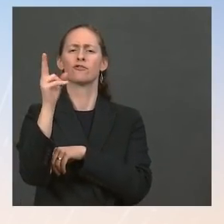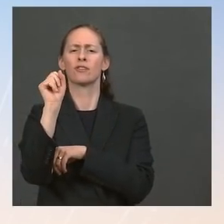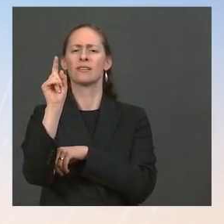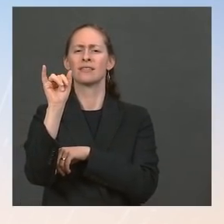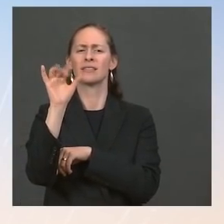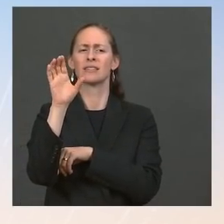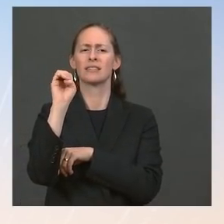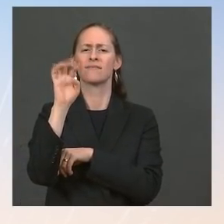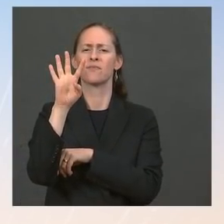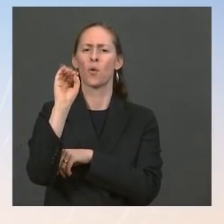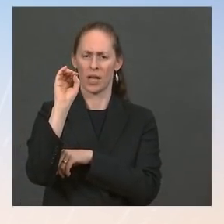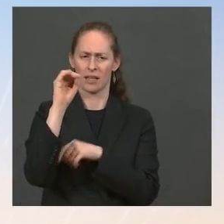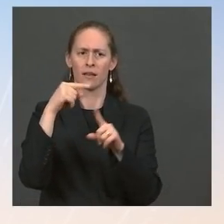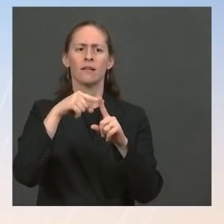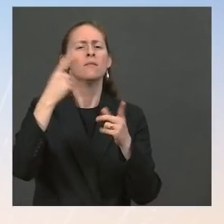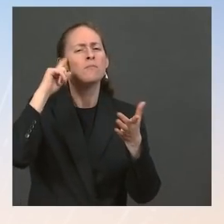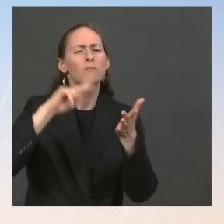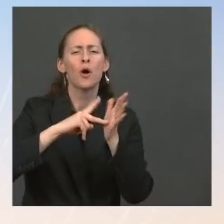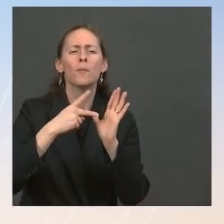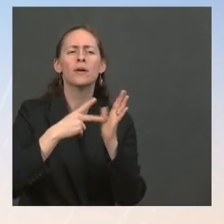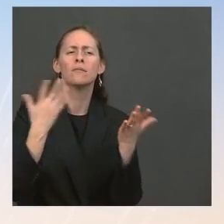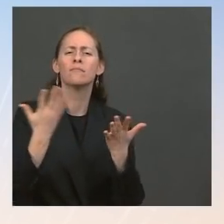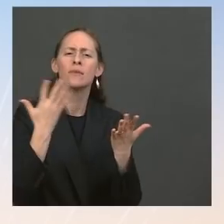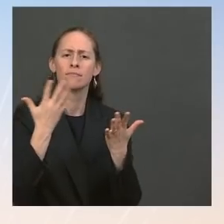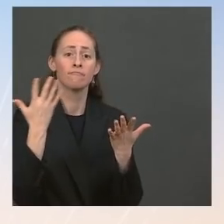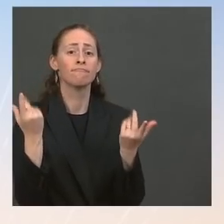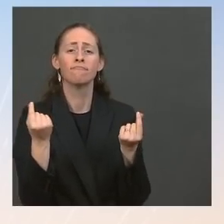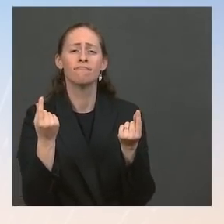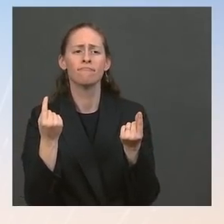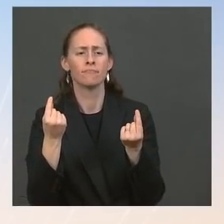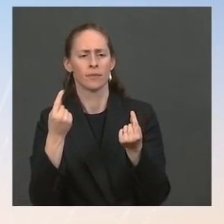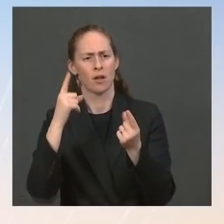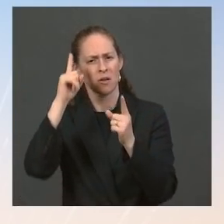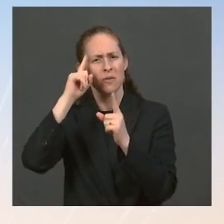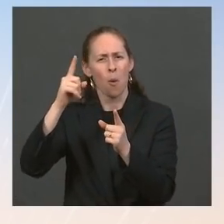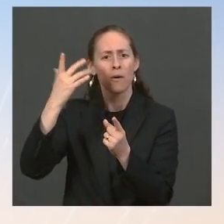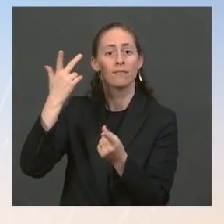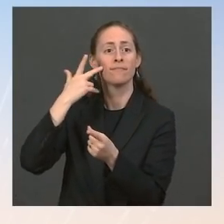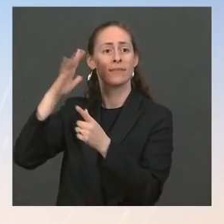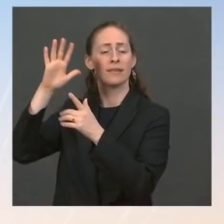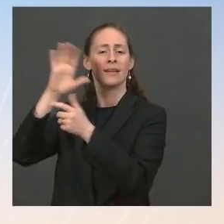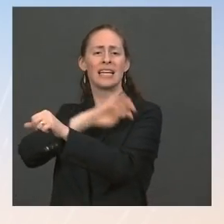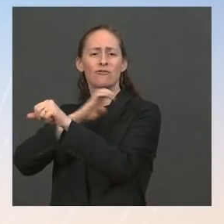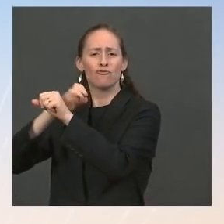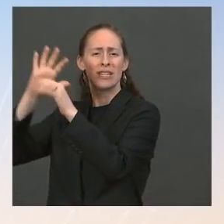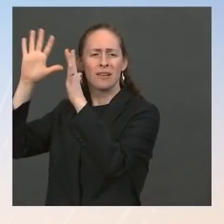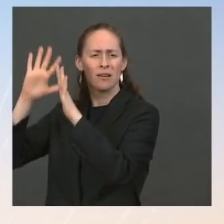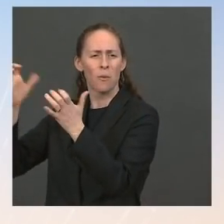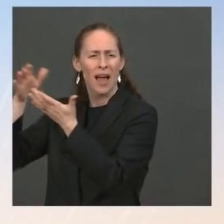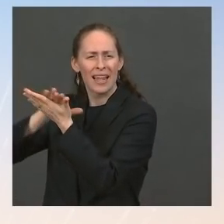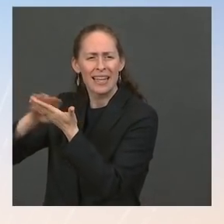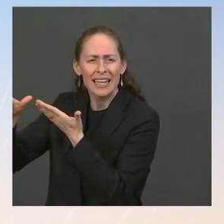flow to disadvantaged communities. Building resilient infrastructure that can withstand the impacts of climate change,